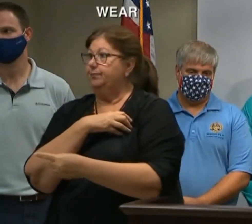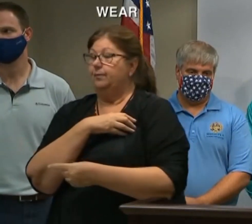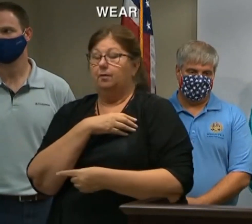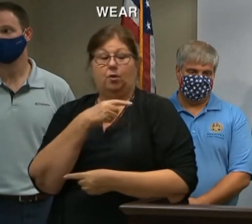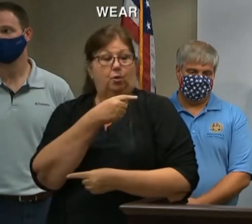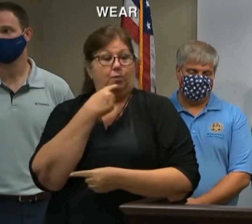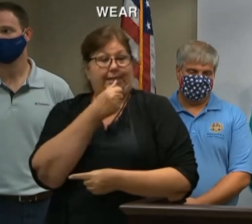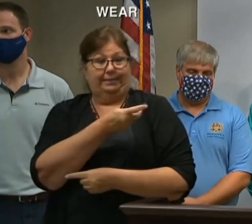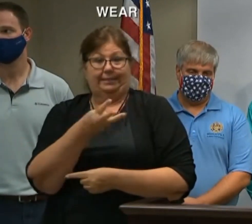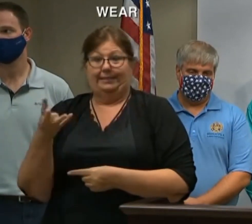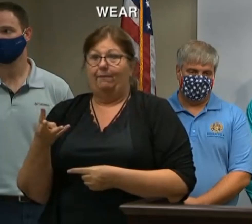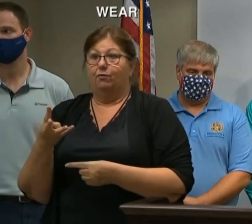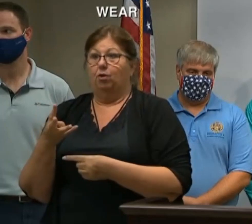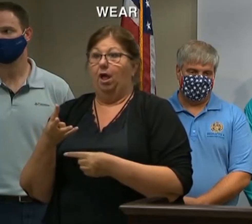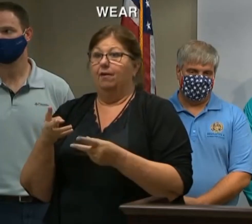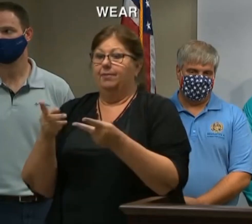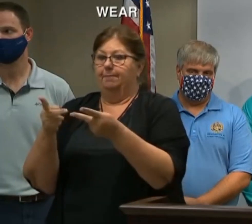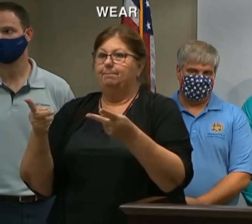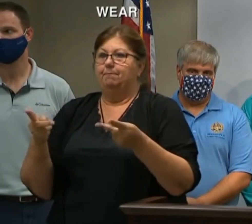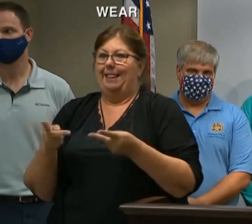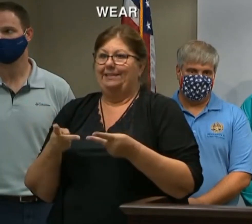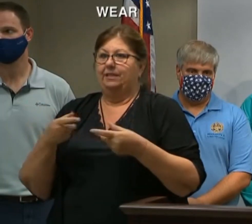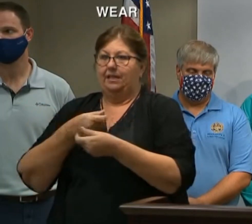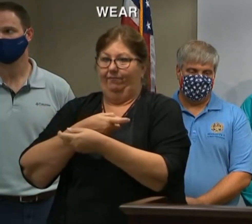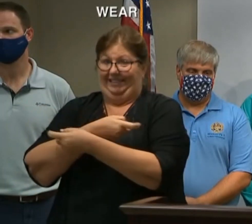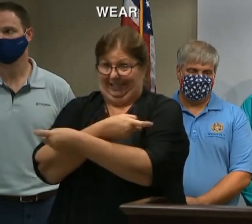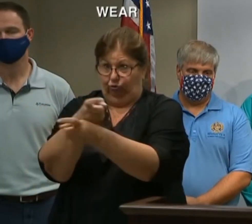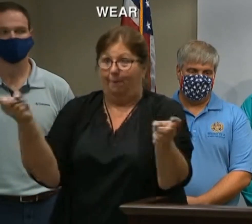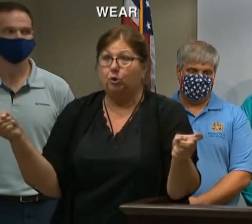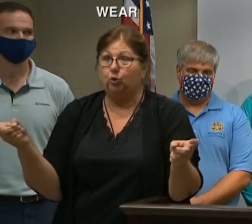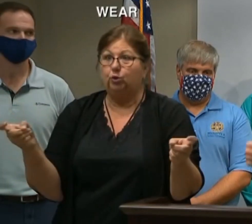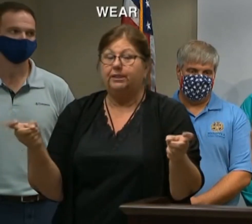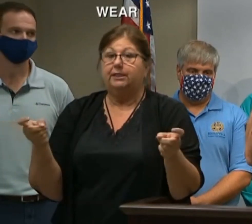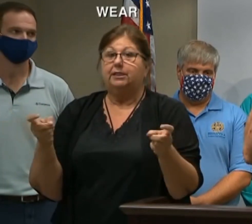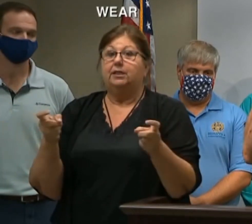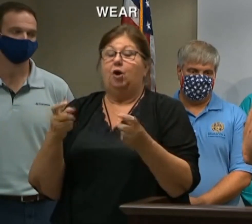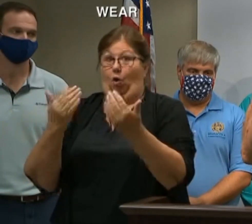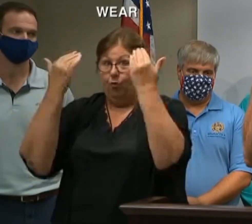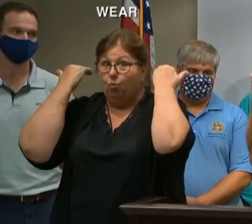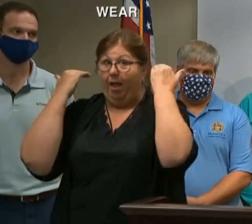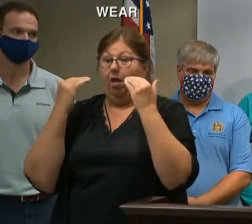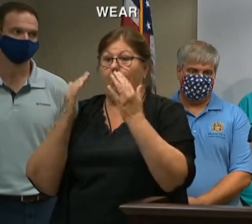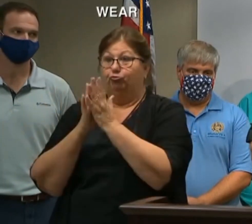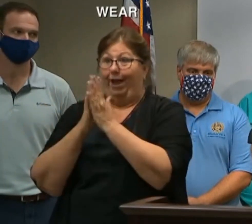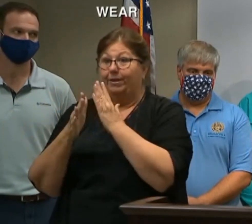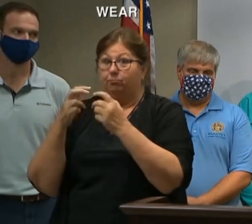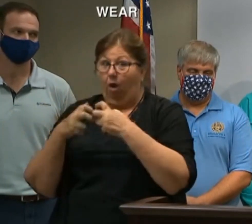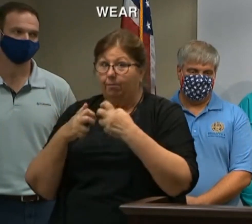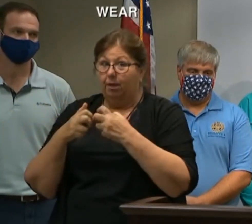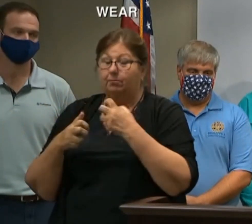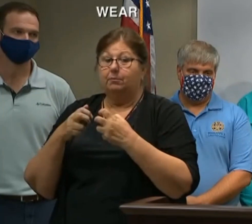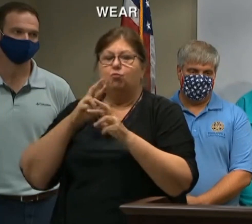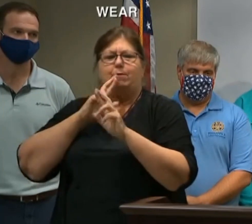sites were overwhelmed today traffic was an issue could you give us a report on that that is correct we had to respond to two